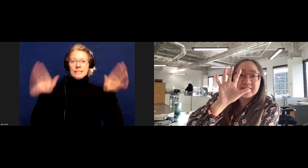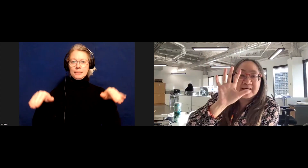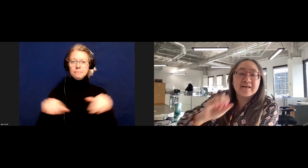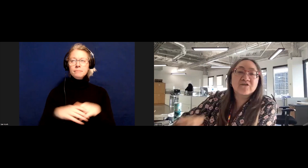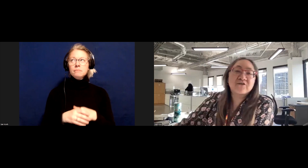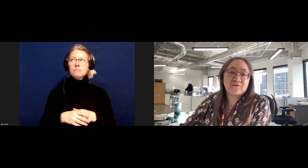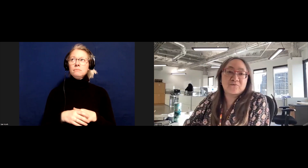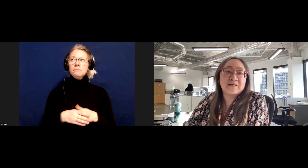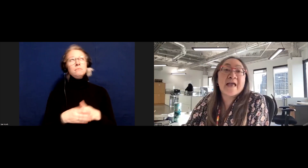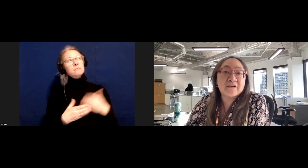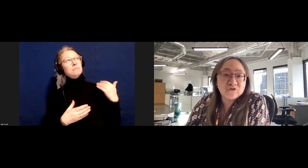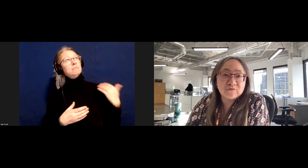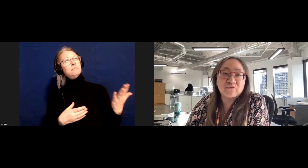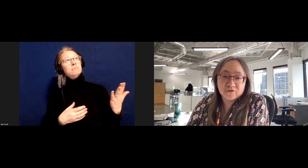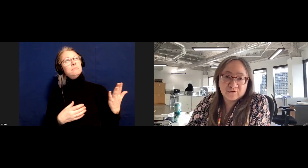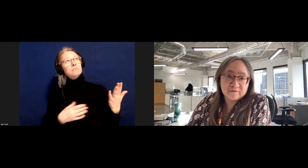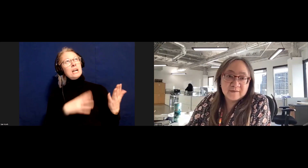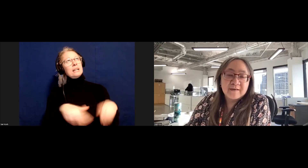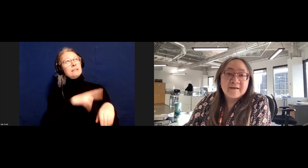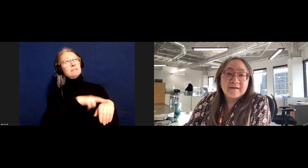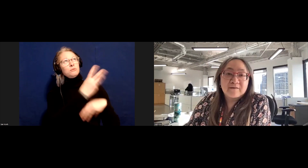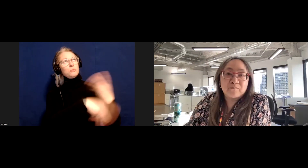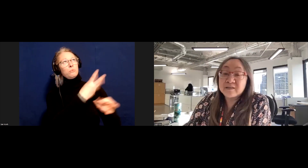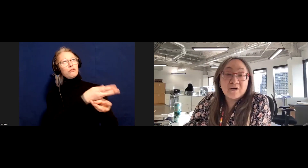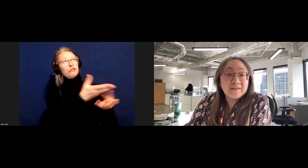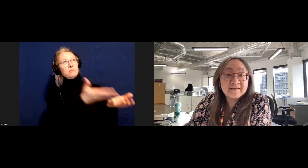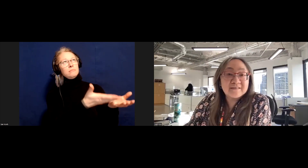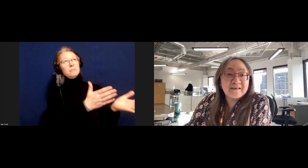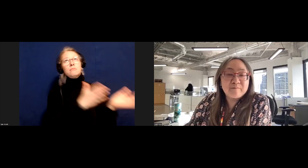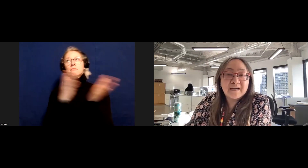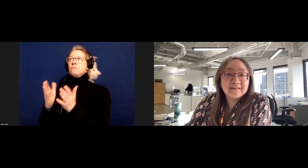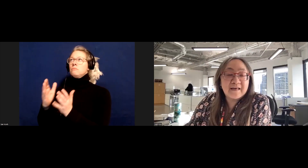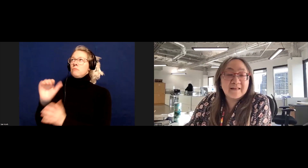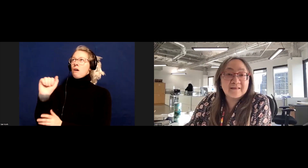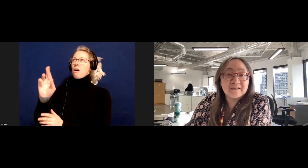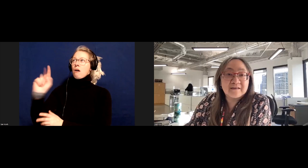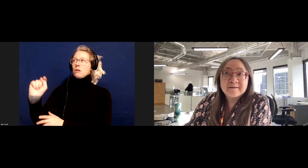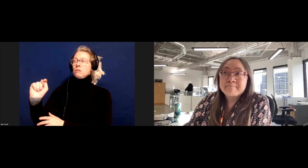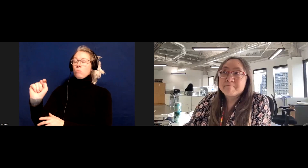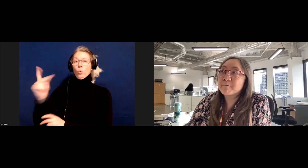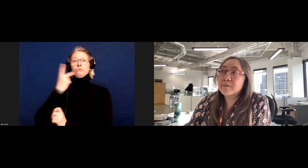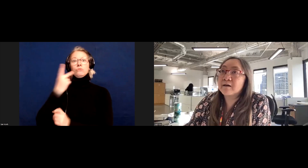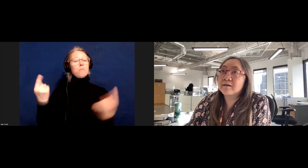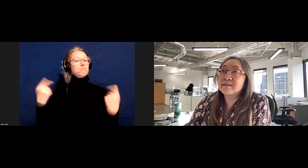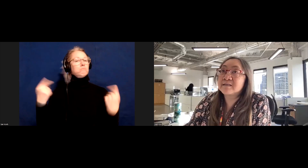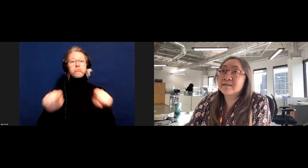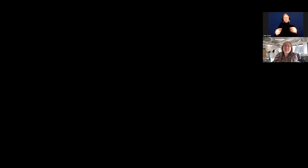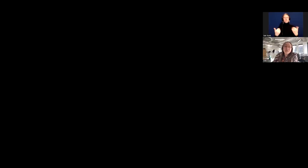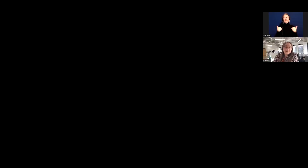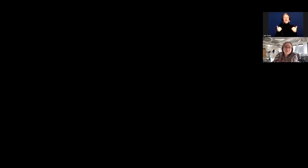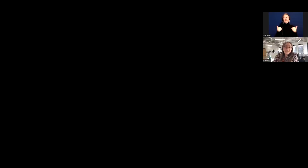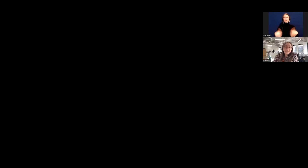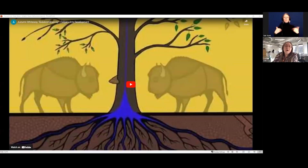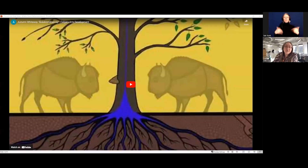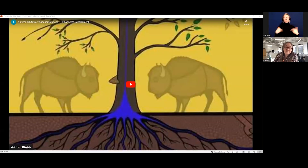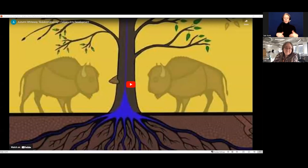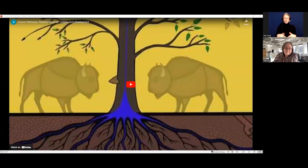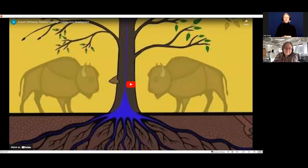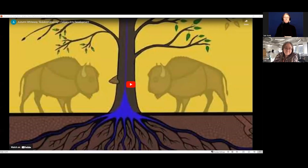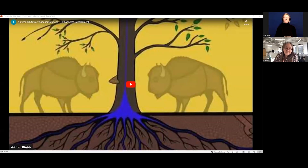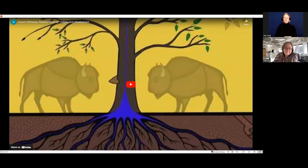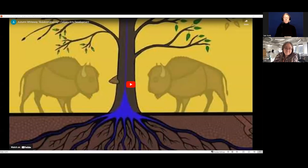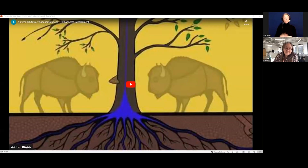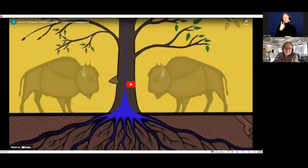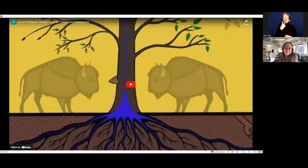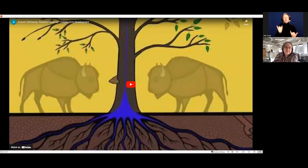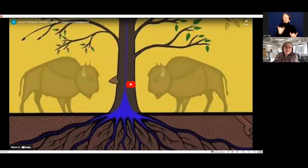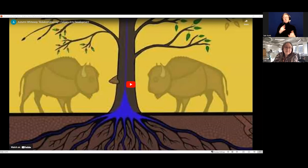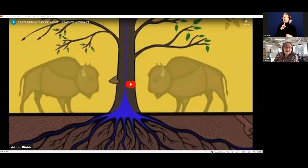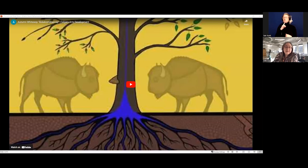was akin to the natural order, we saw the instant impact and the severe harm on artists.